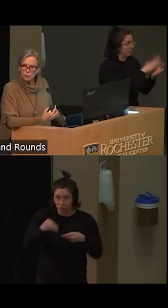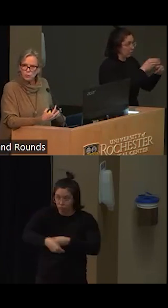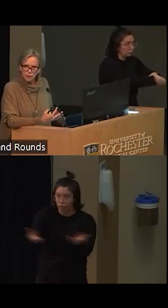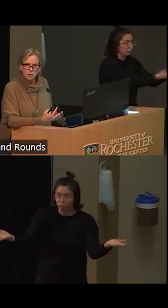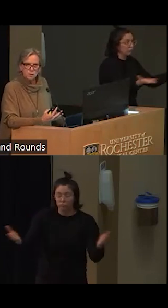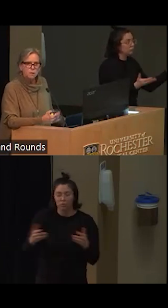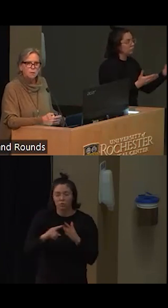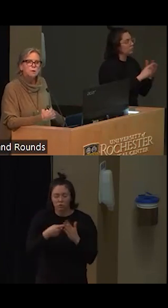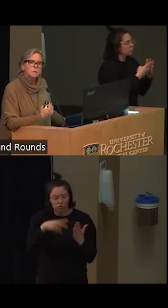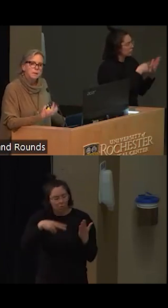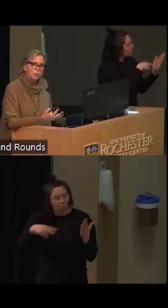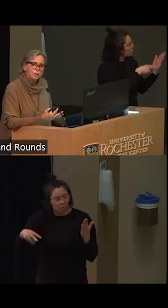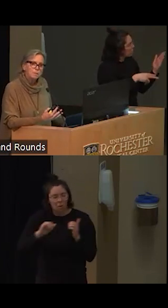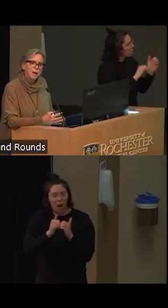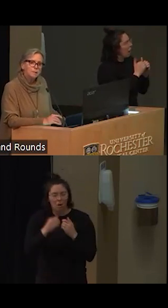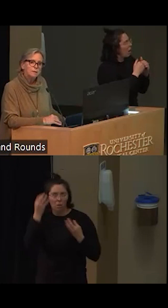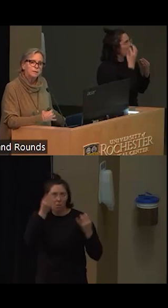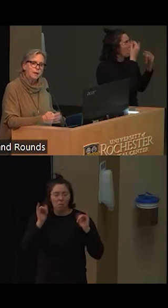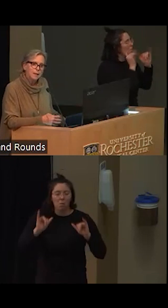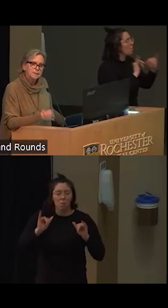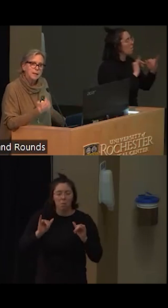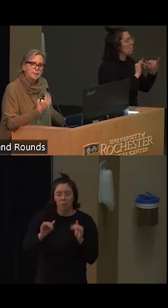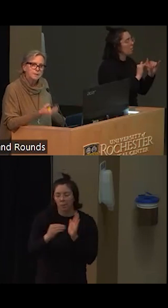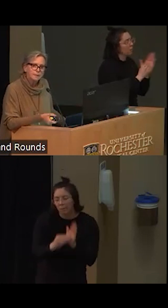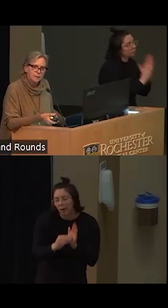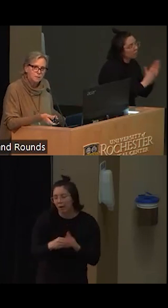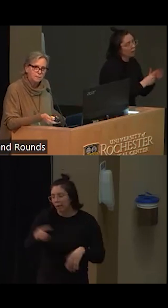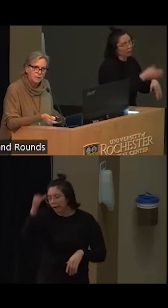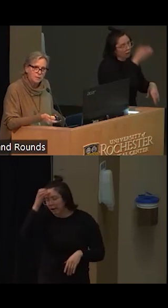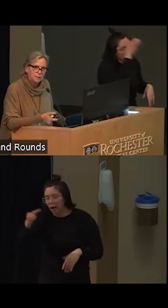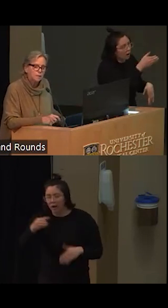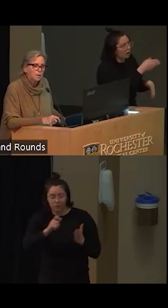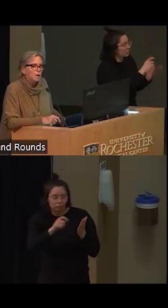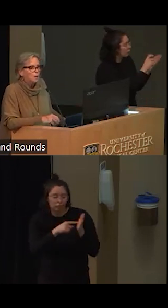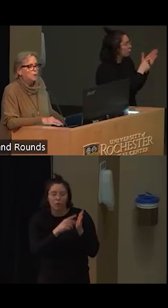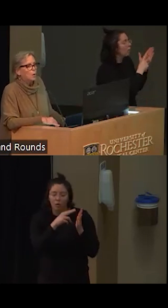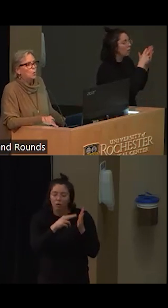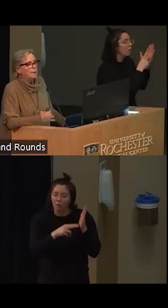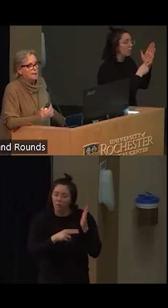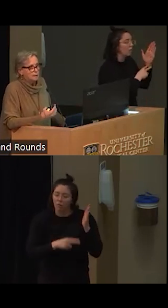an introduction to safewords model the concepts and the interventions so we had